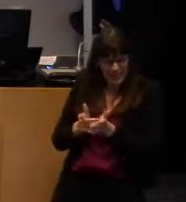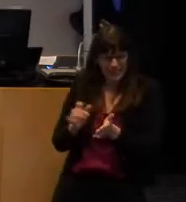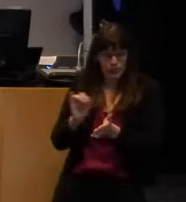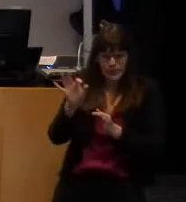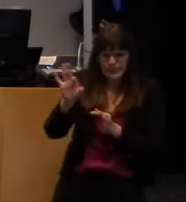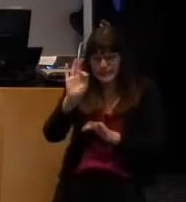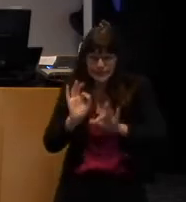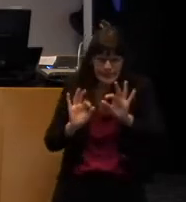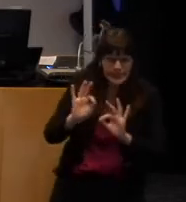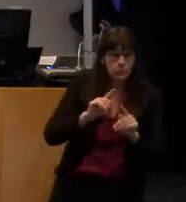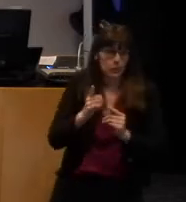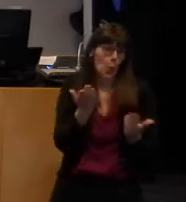So the why of the research.